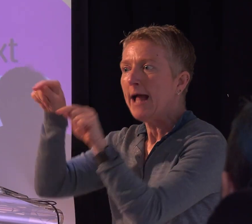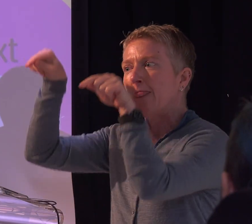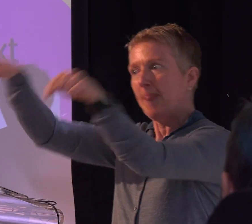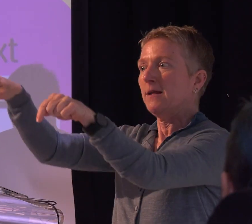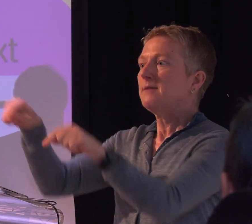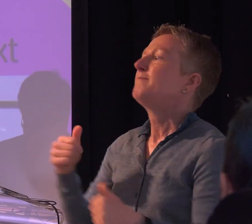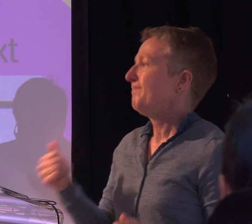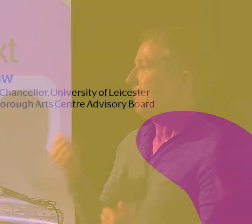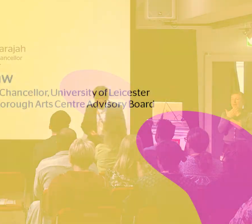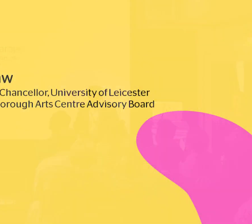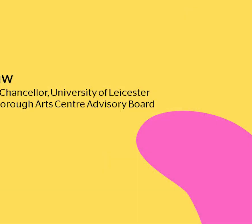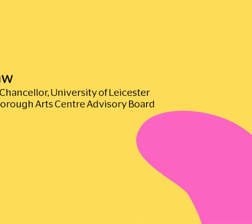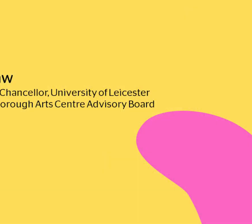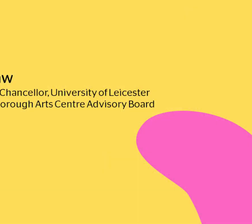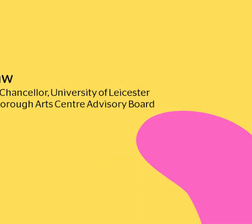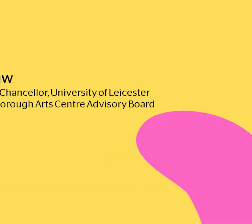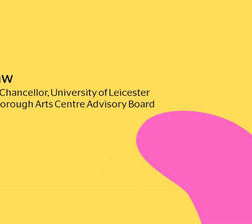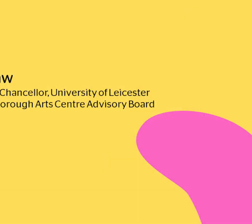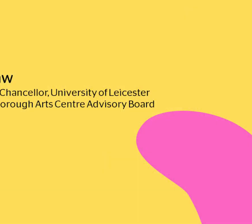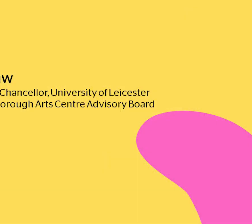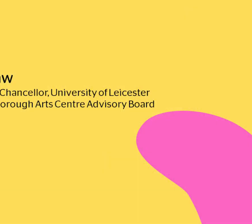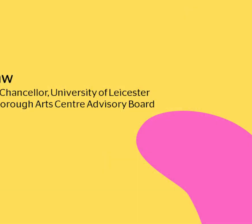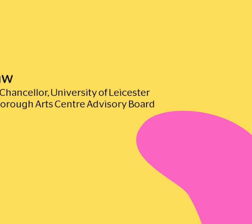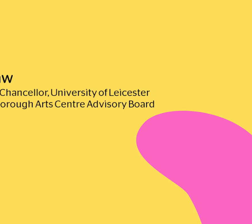Thank you very much. (audience applauding)